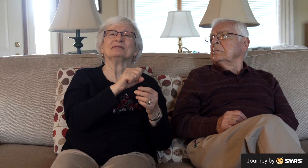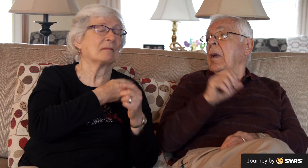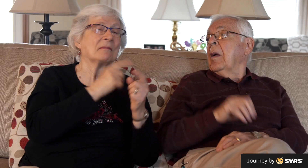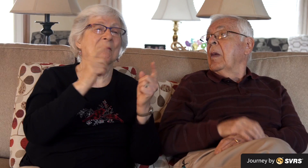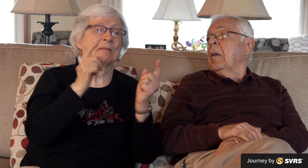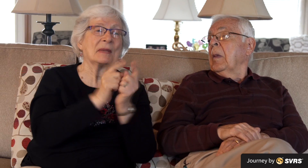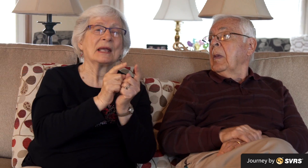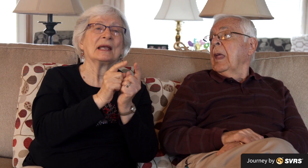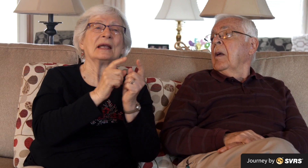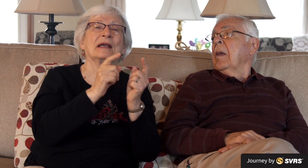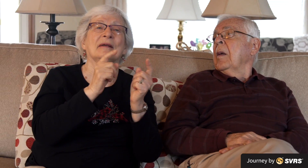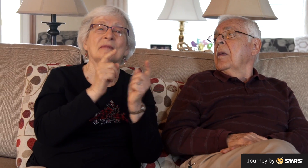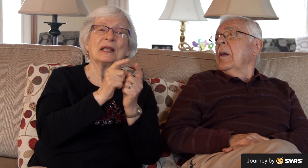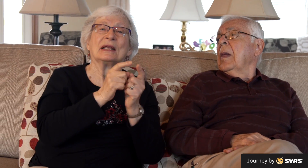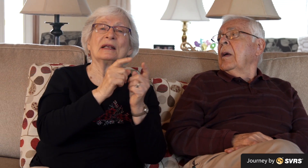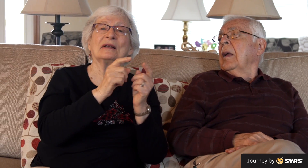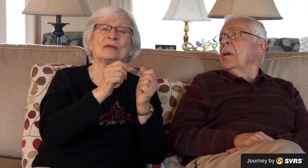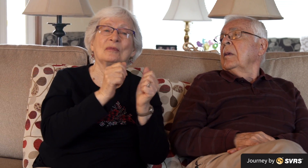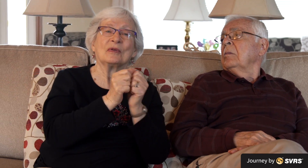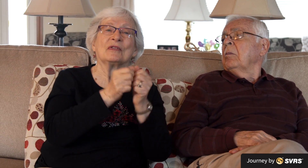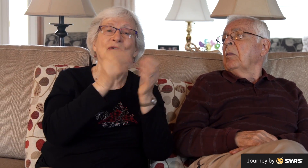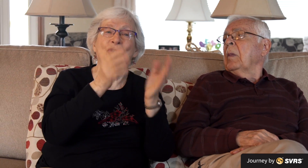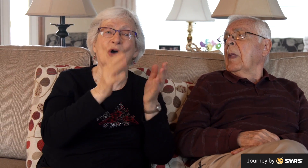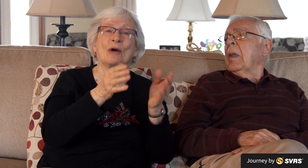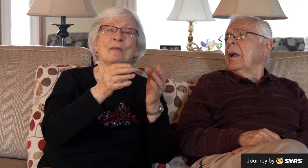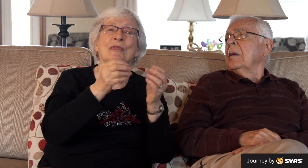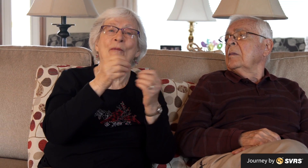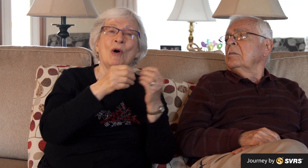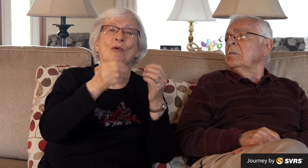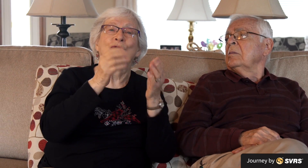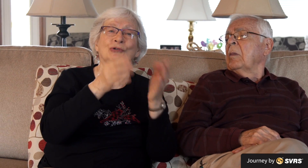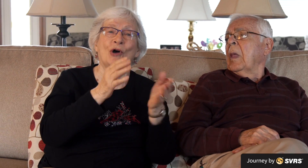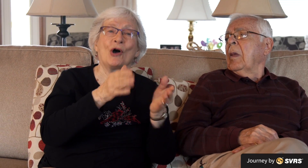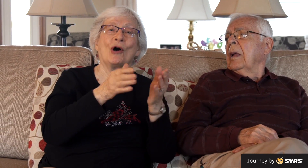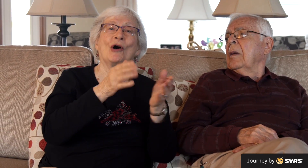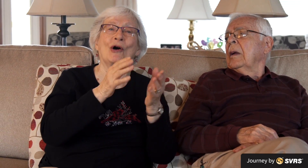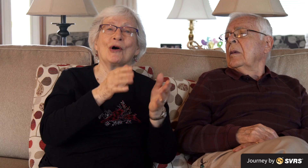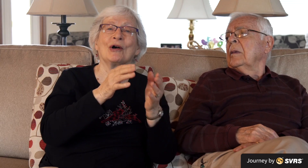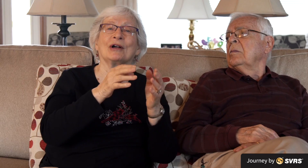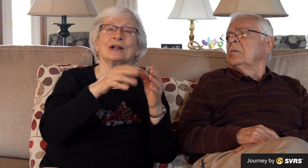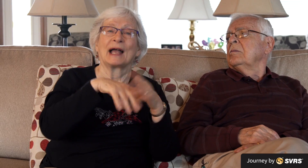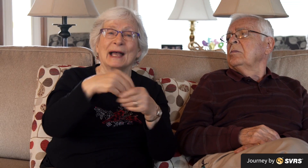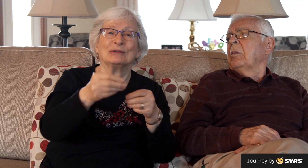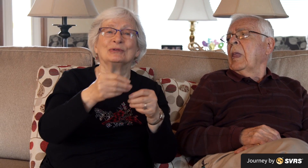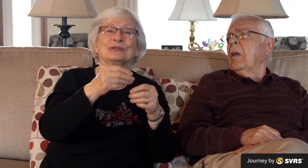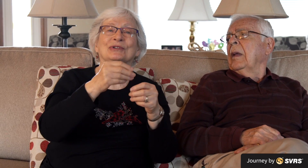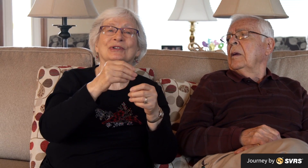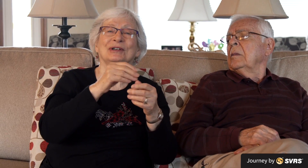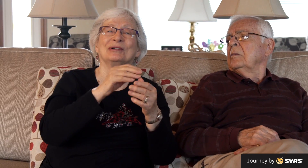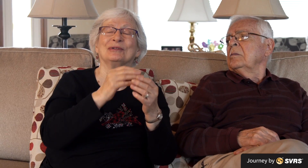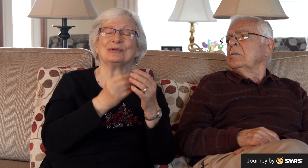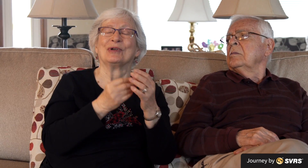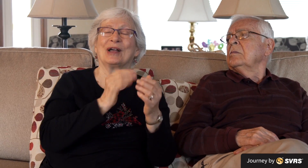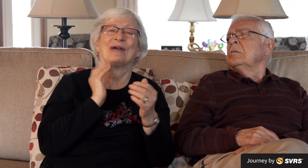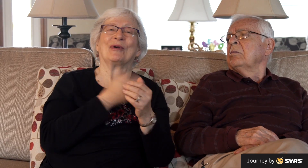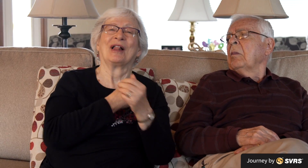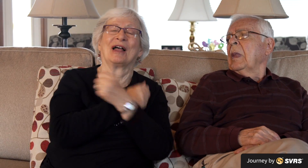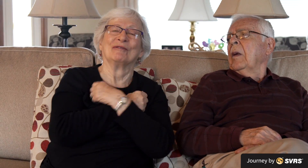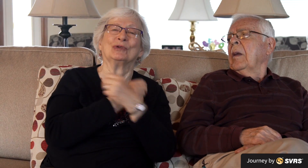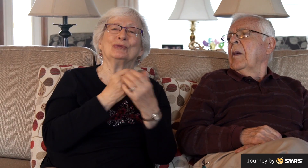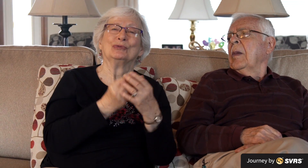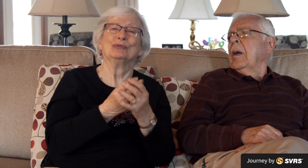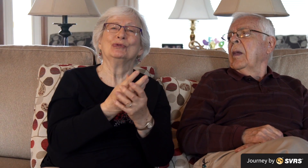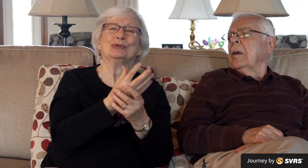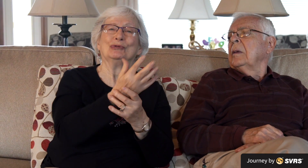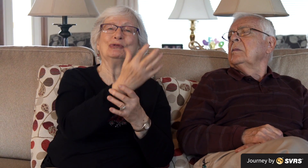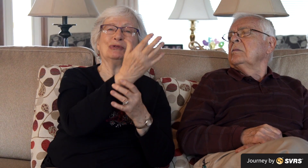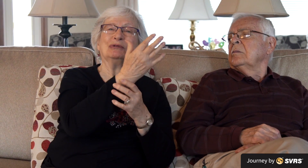The more we met, the more we hung out and chatted - our love for each other grew!